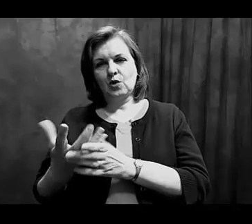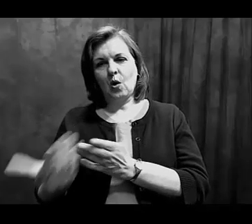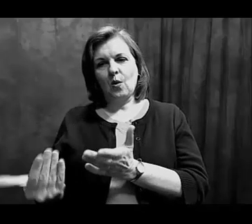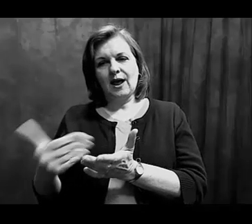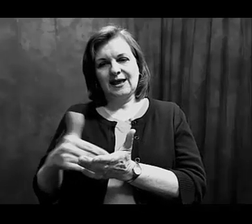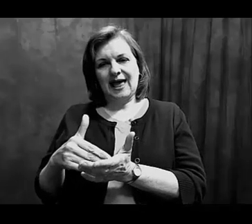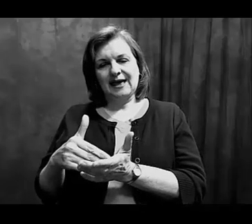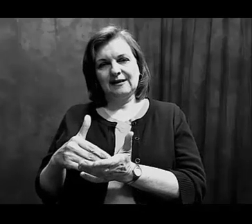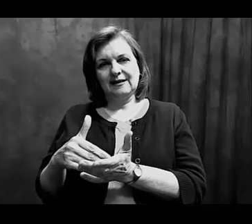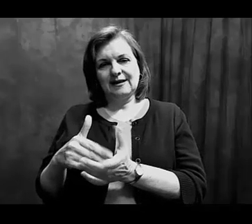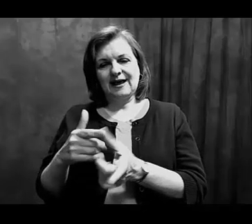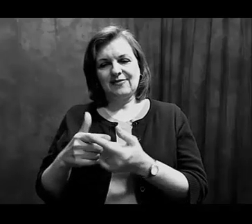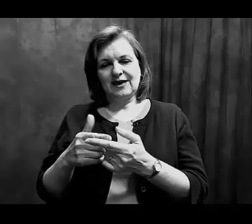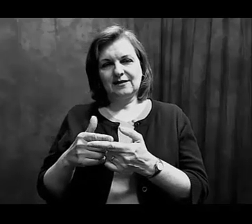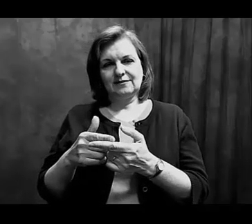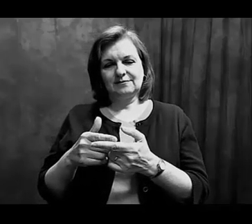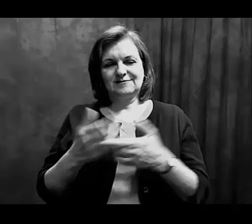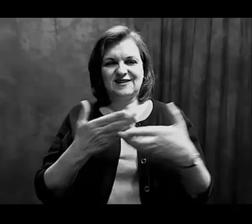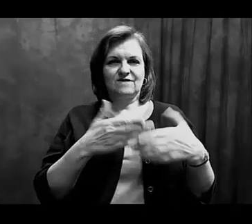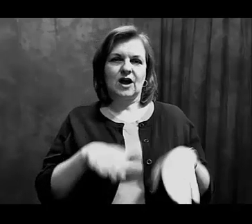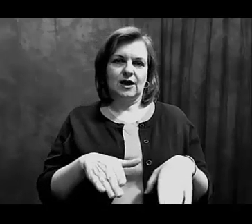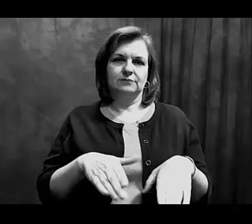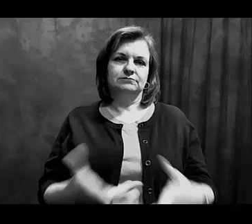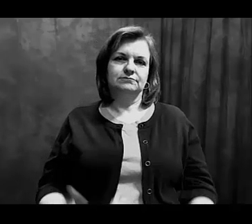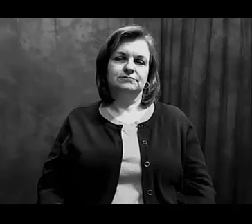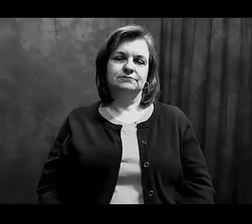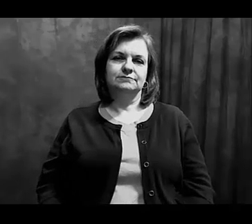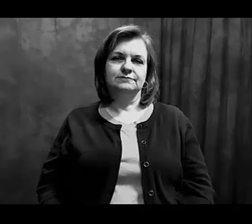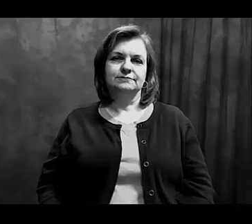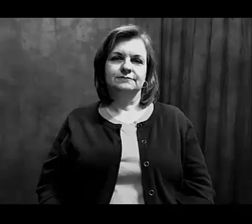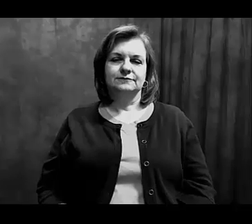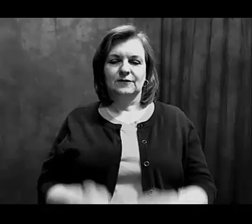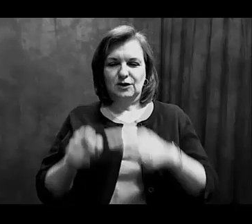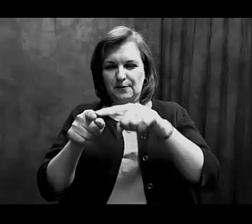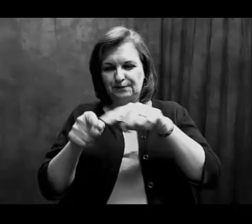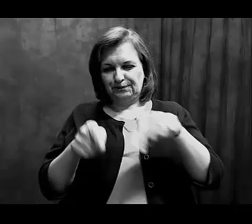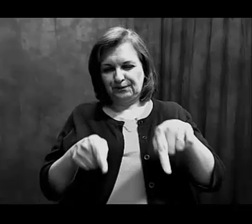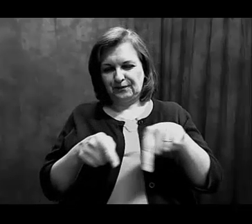and then we're gonna divide so mitosis is